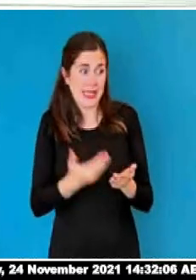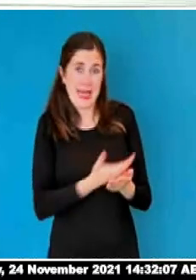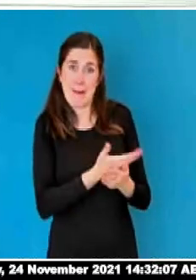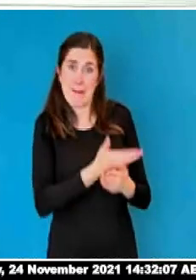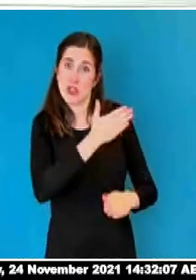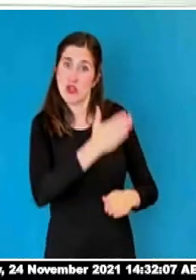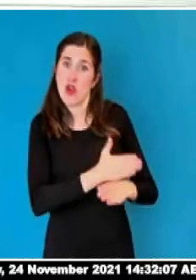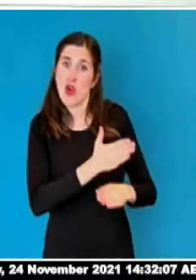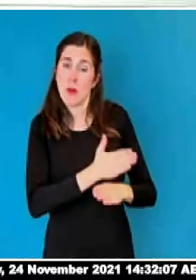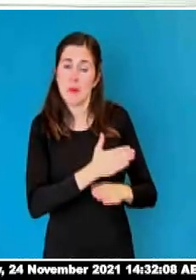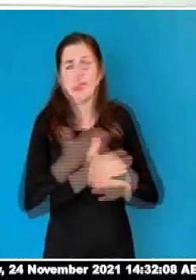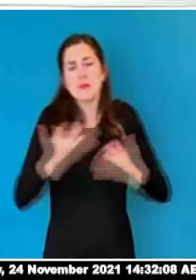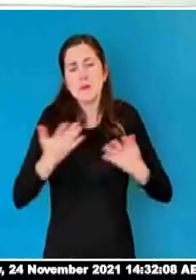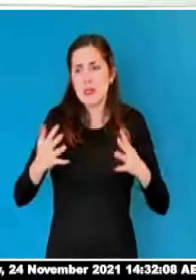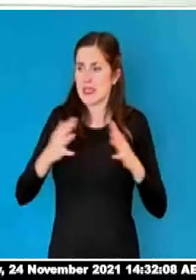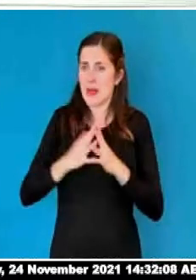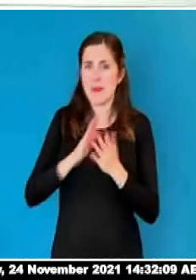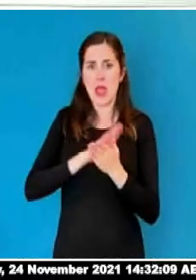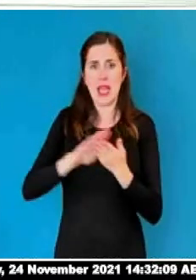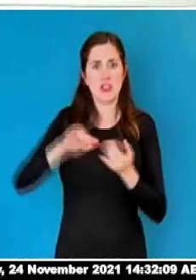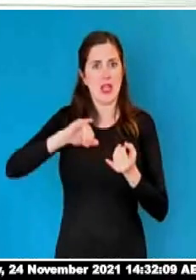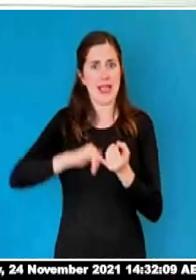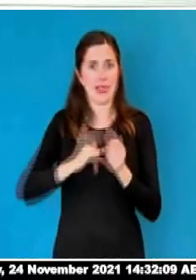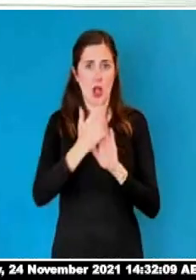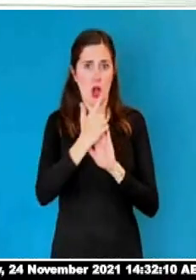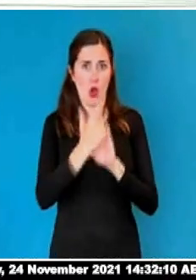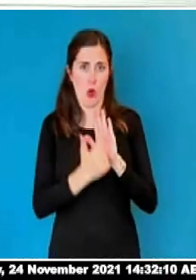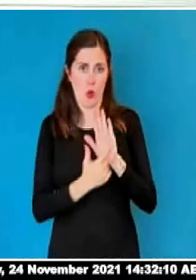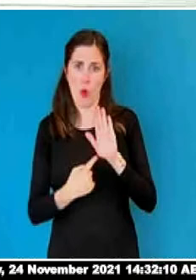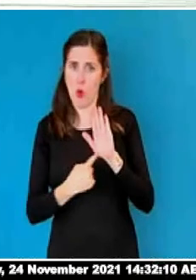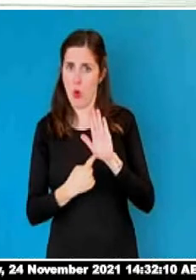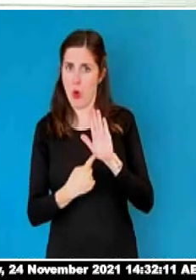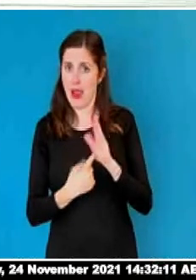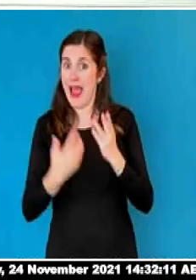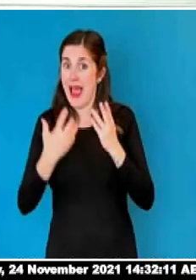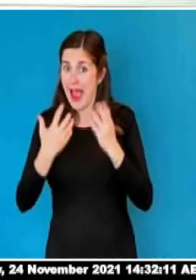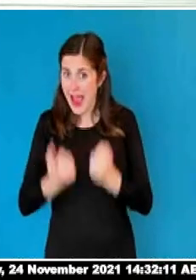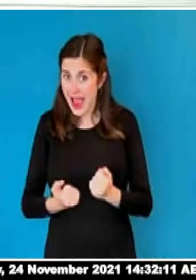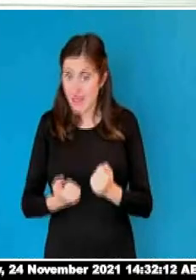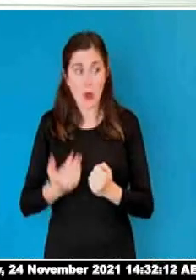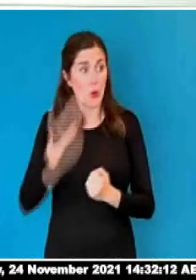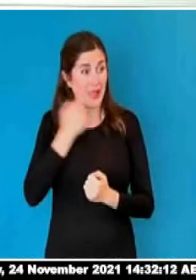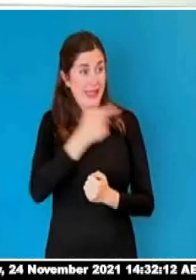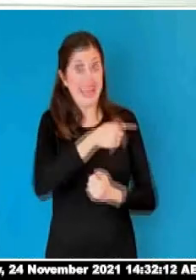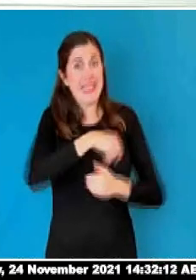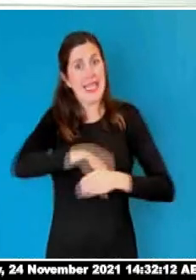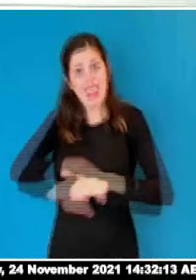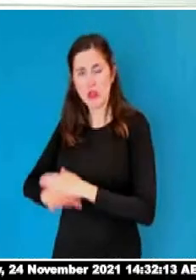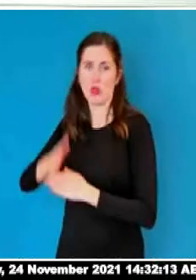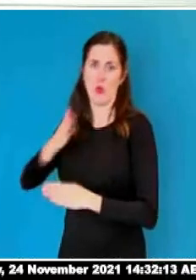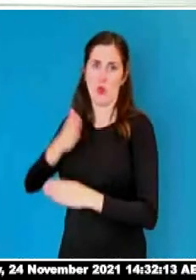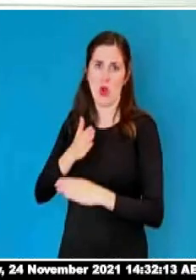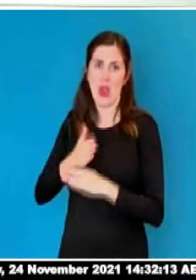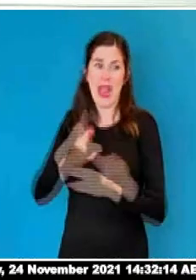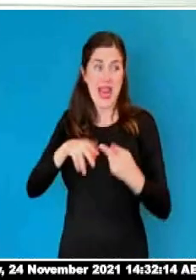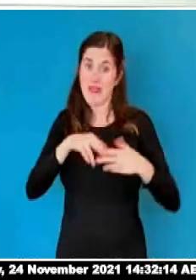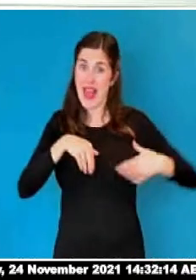laws are only enlivened once that employment engagement period takes place, we are simply